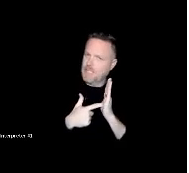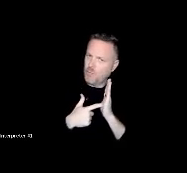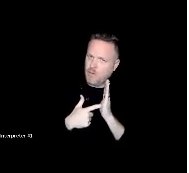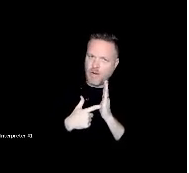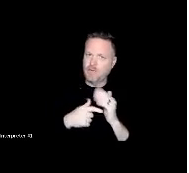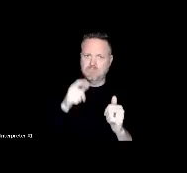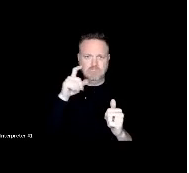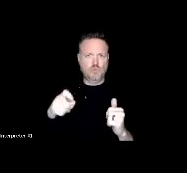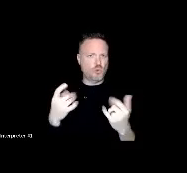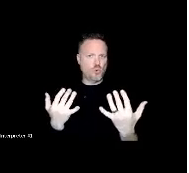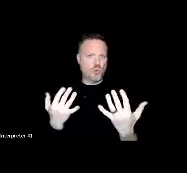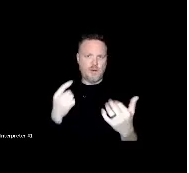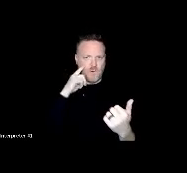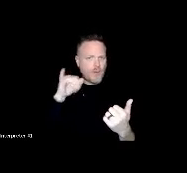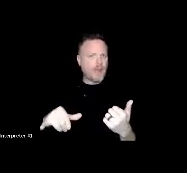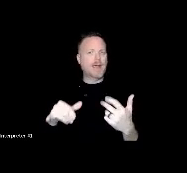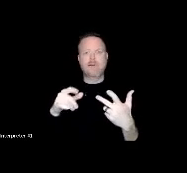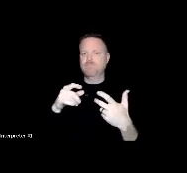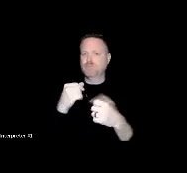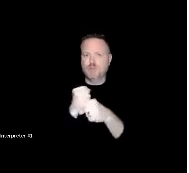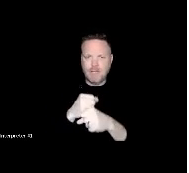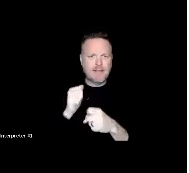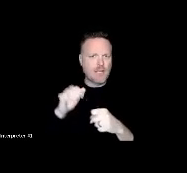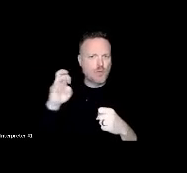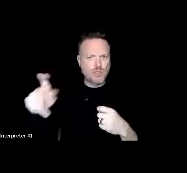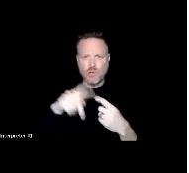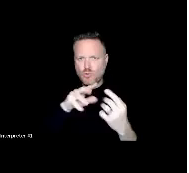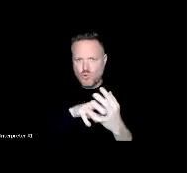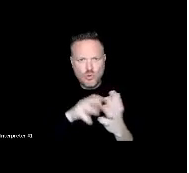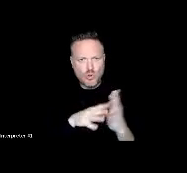for, to create a return to learn plan, or that you couldn't move forward if you didn't have this.